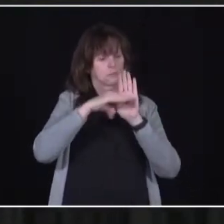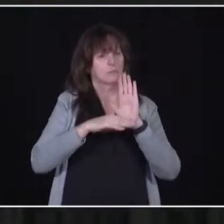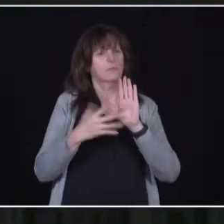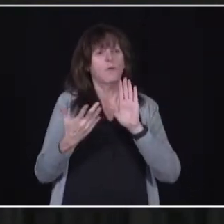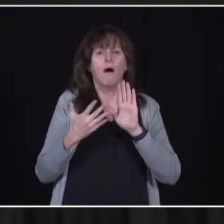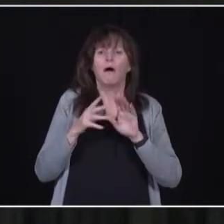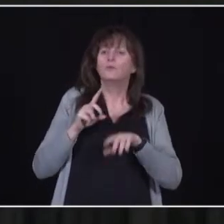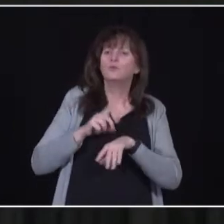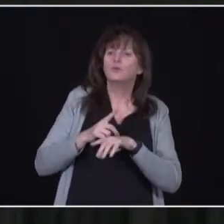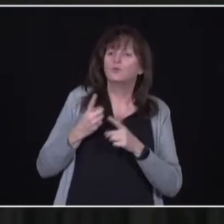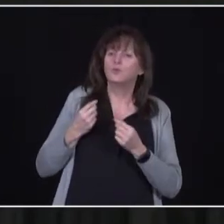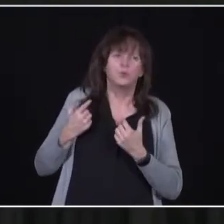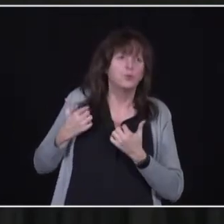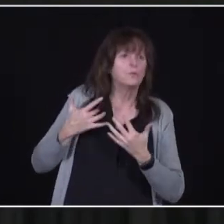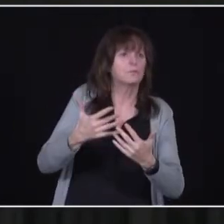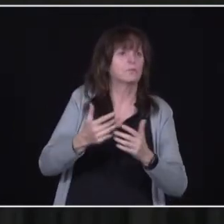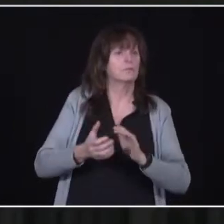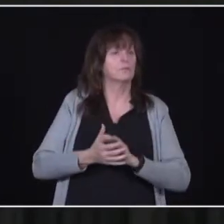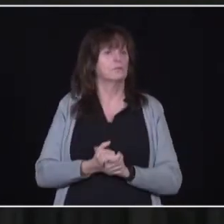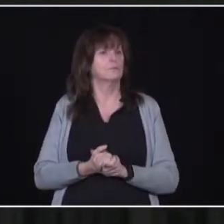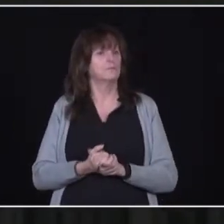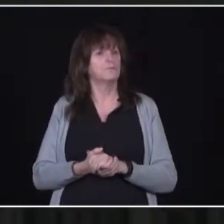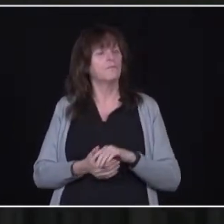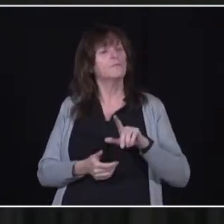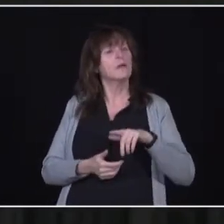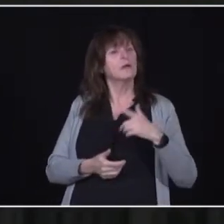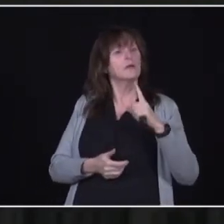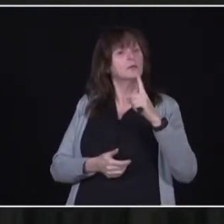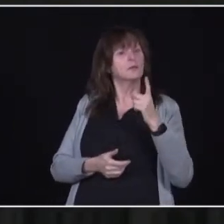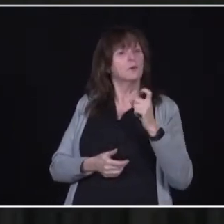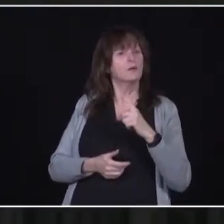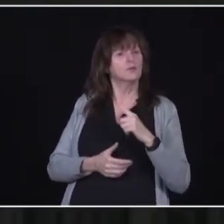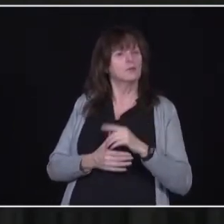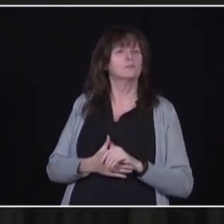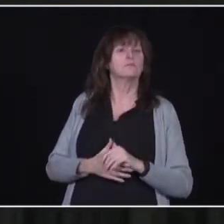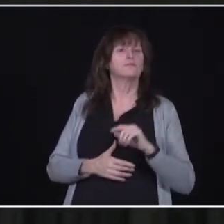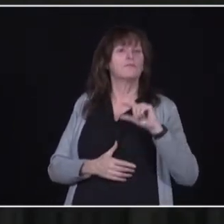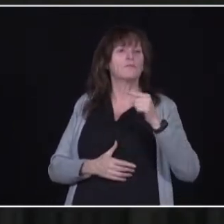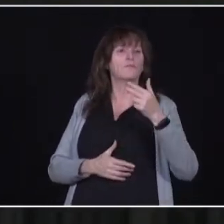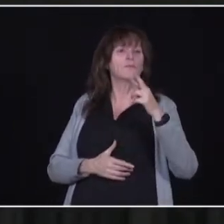Next is from Graham Richardson with CTV Ottawa.